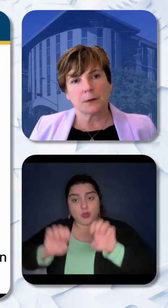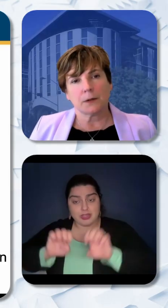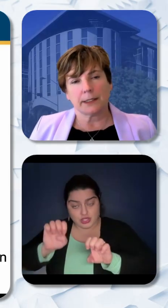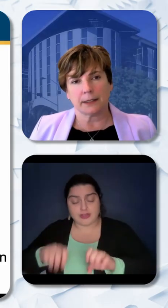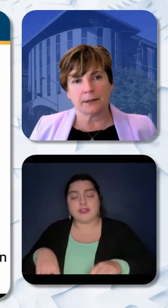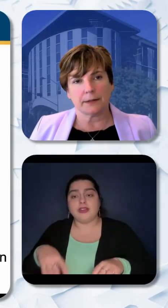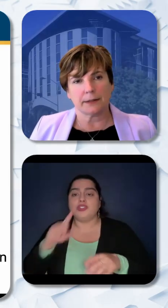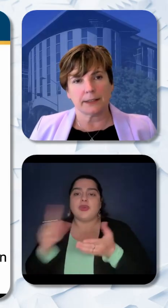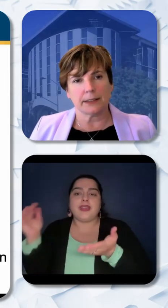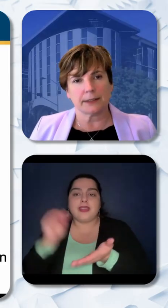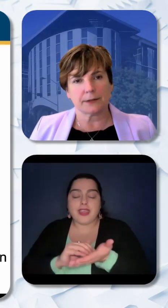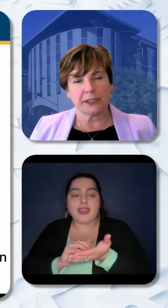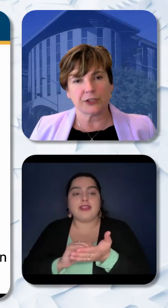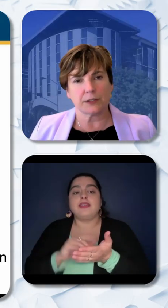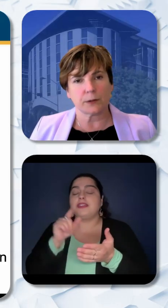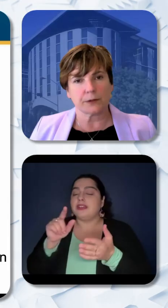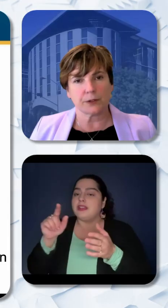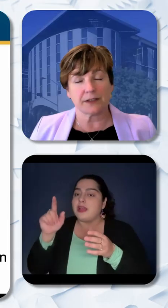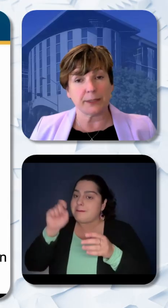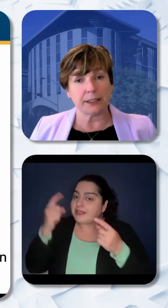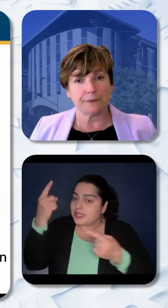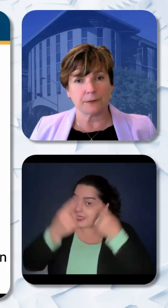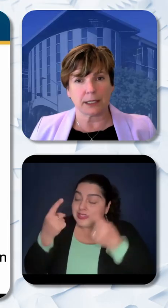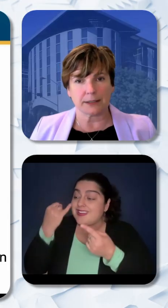So, again, the key consideration is whether students have meaningful